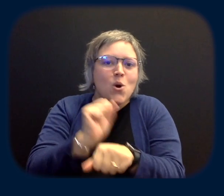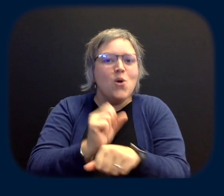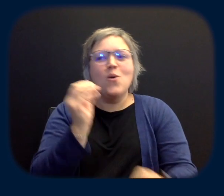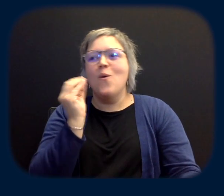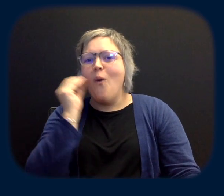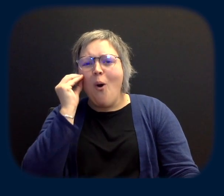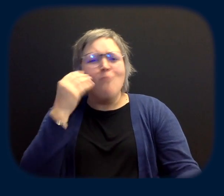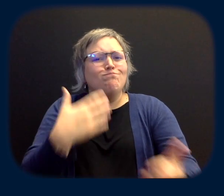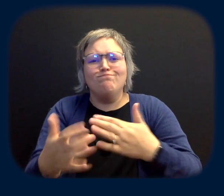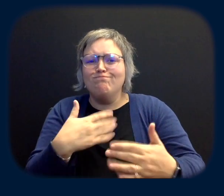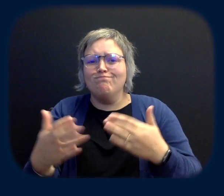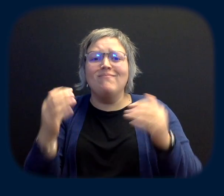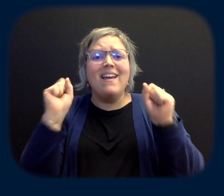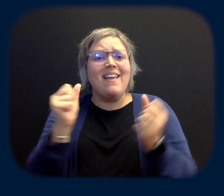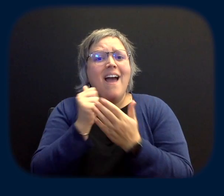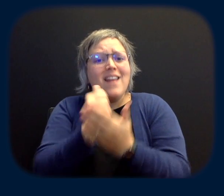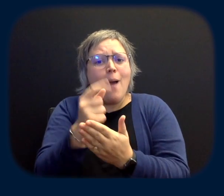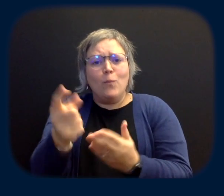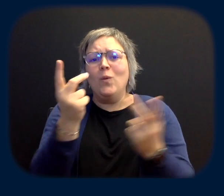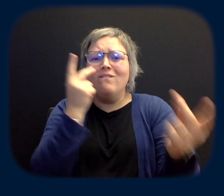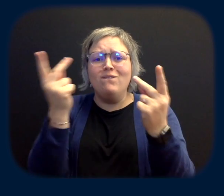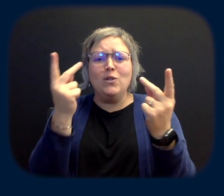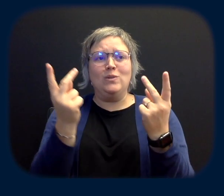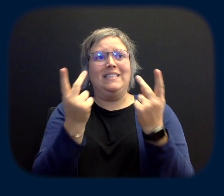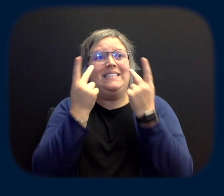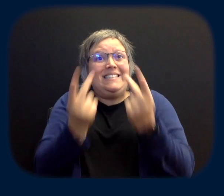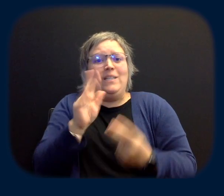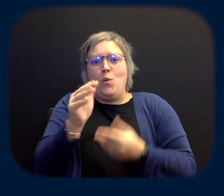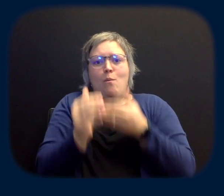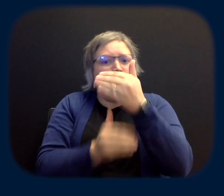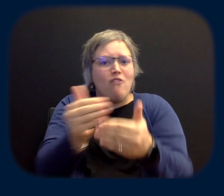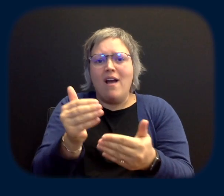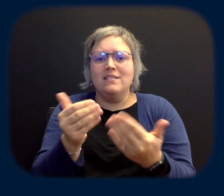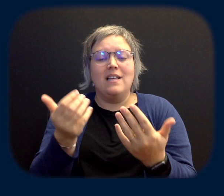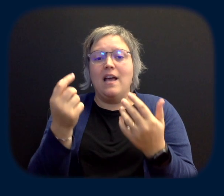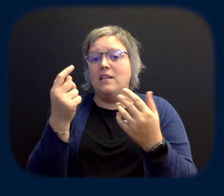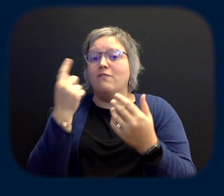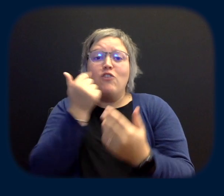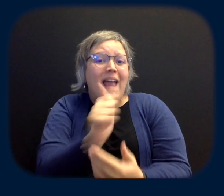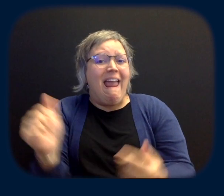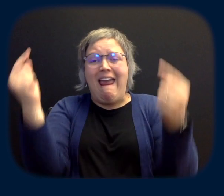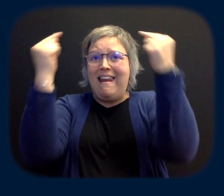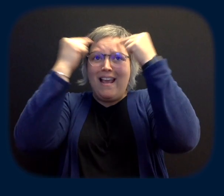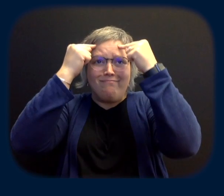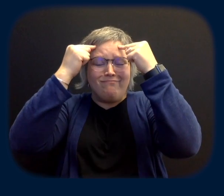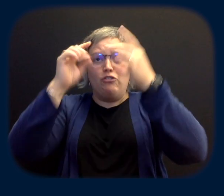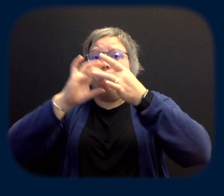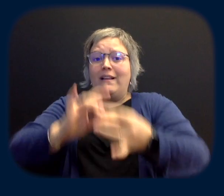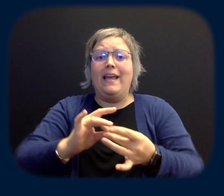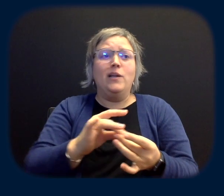our thinking. So, anything from our grocery list to our plans for the summer, to you know, what